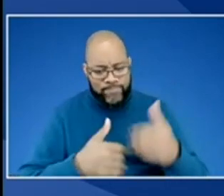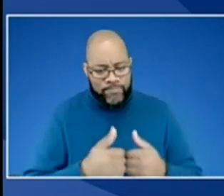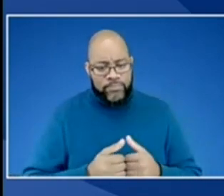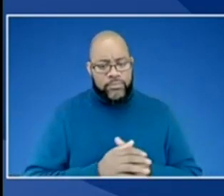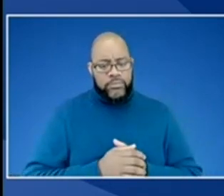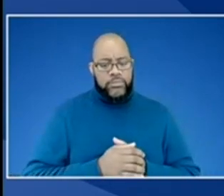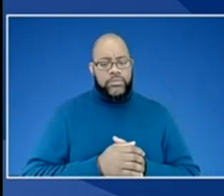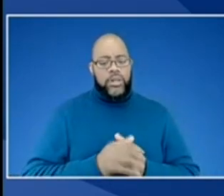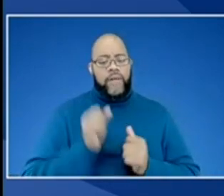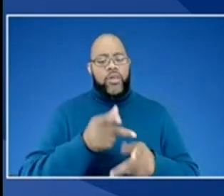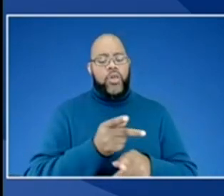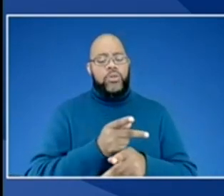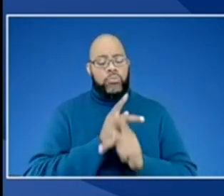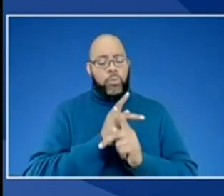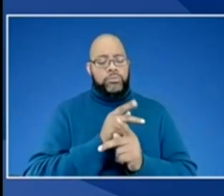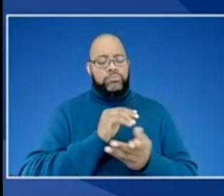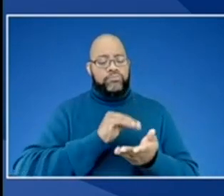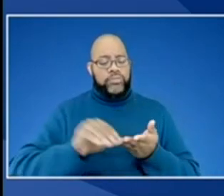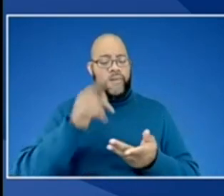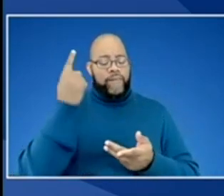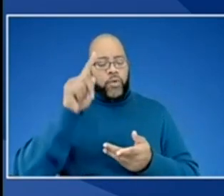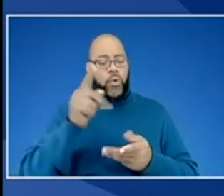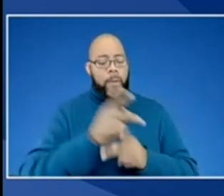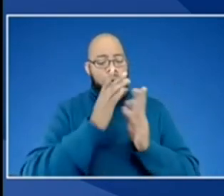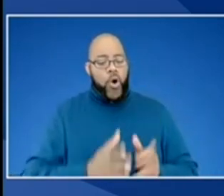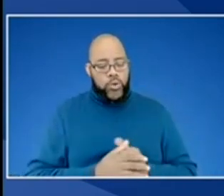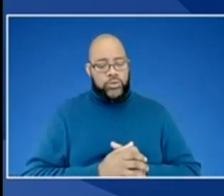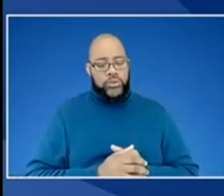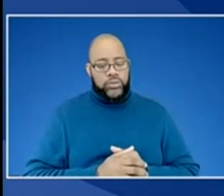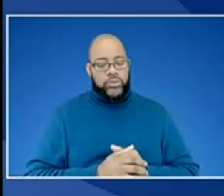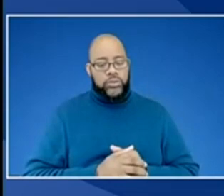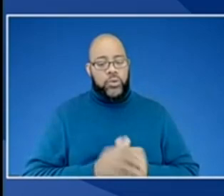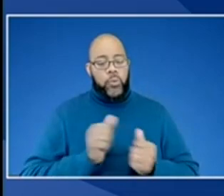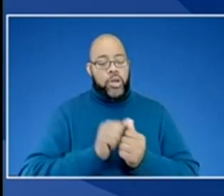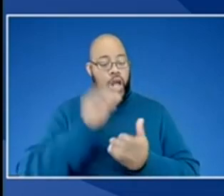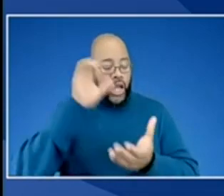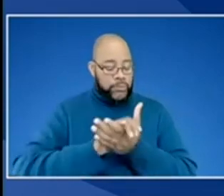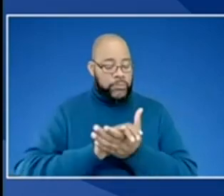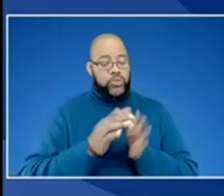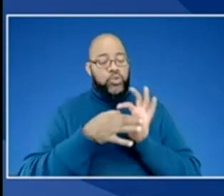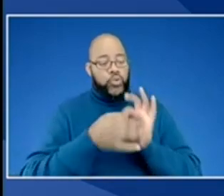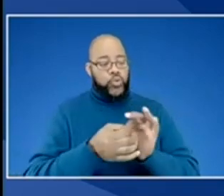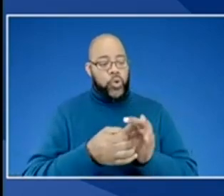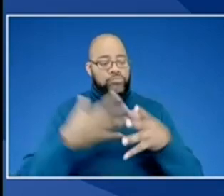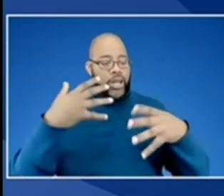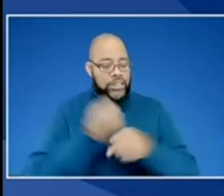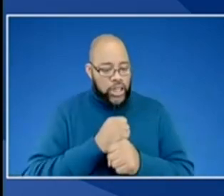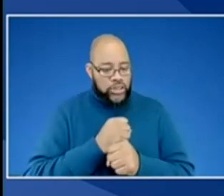loan forgiveness for borrowers with spousal joint consolidation loans.